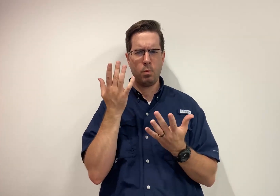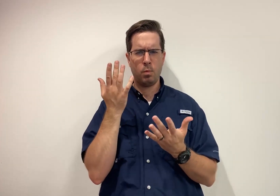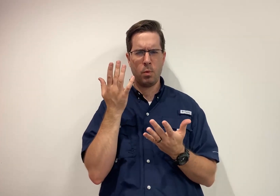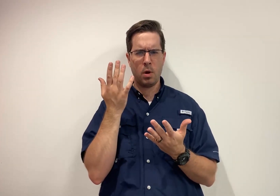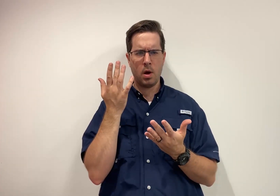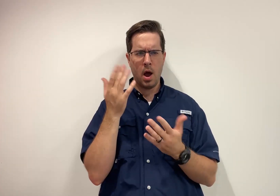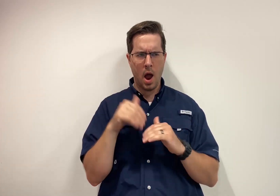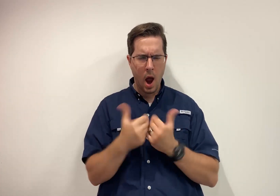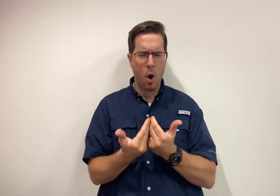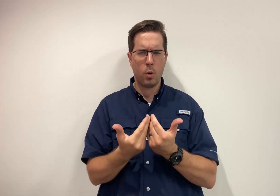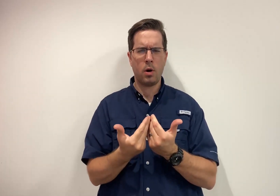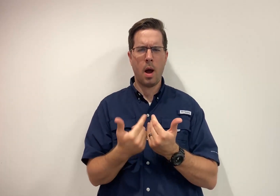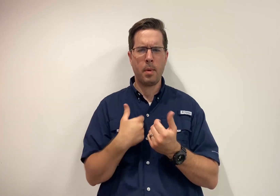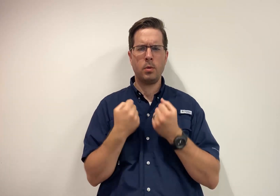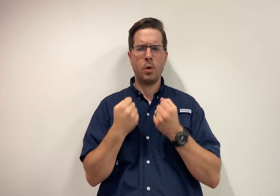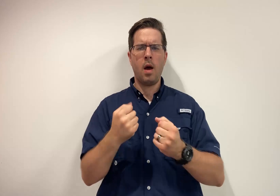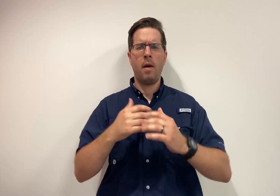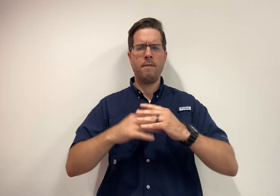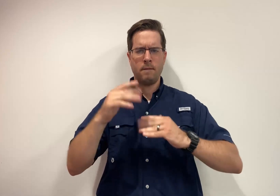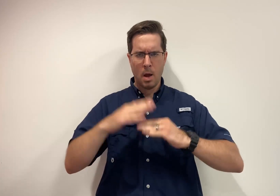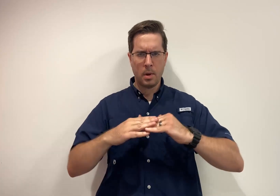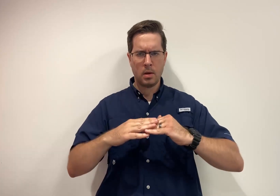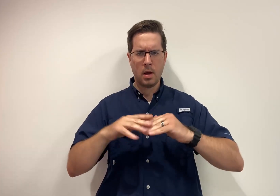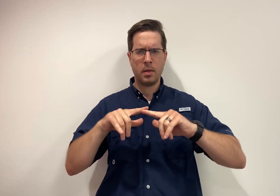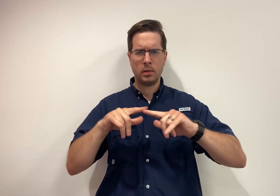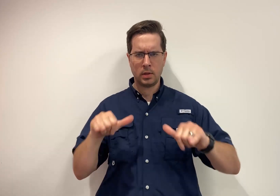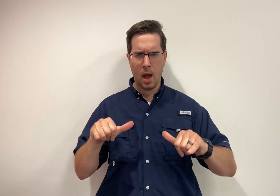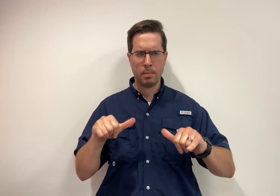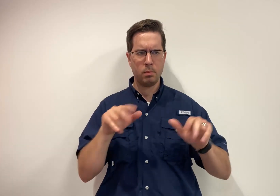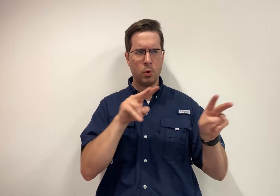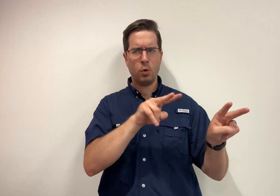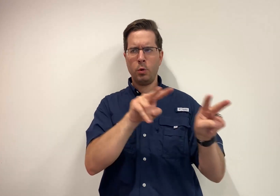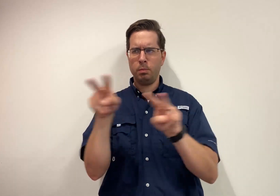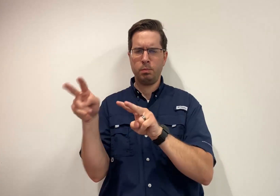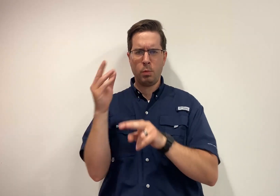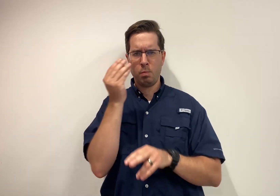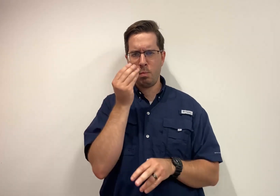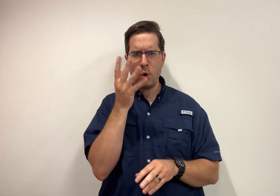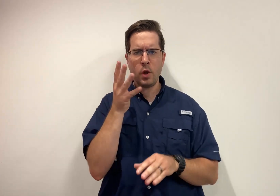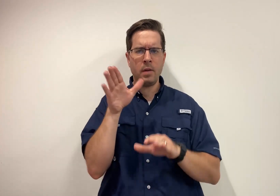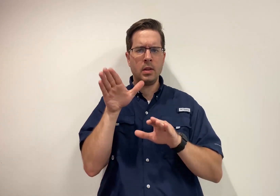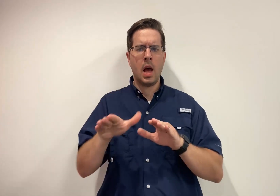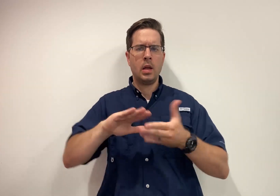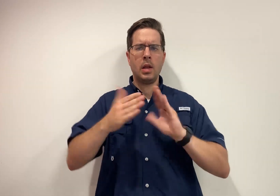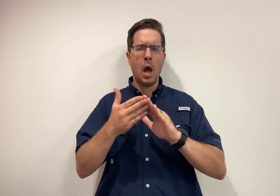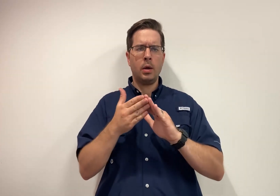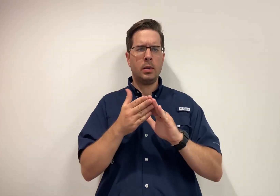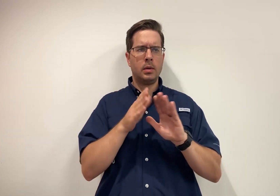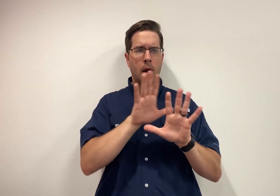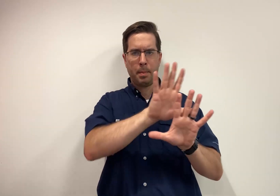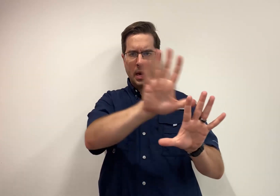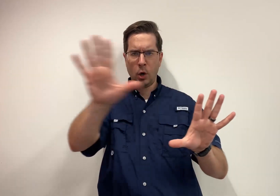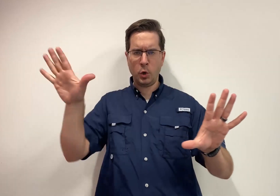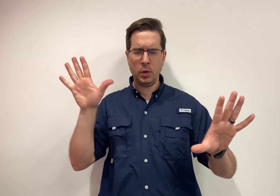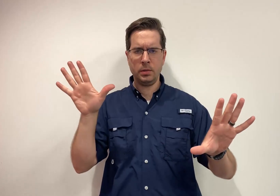“How am I driving comfortably while looking at the beauty of the downtown appearances?”